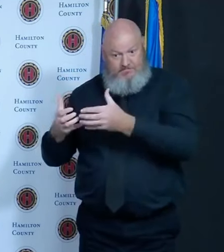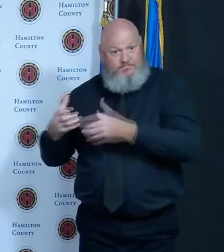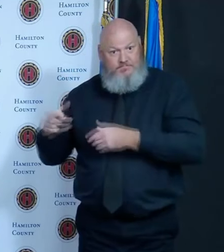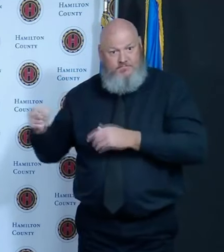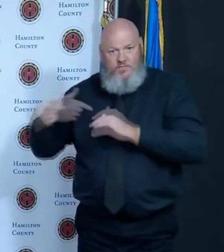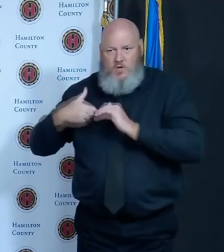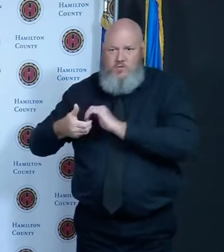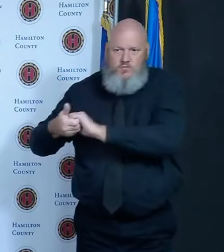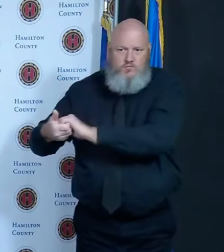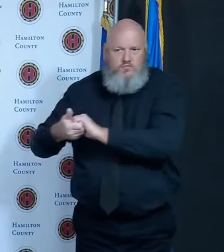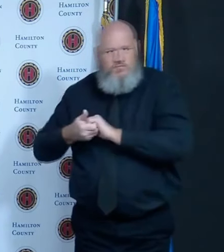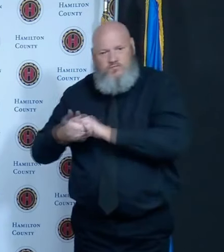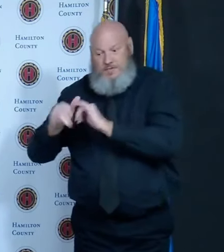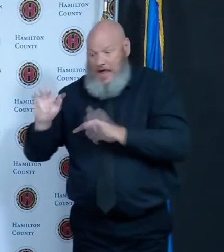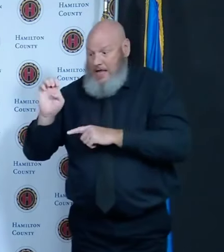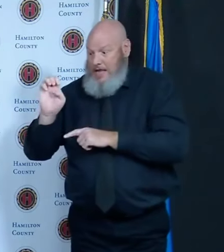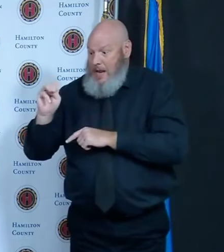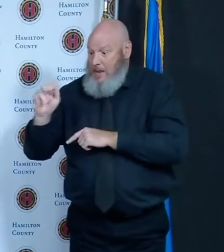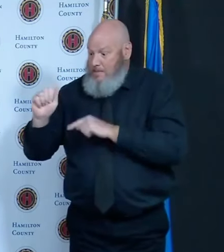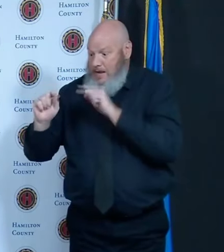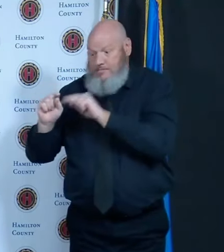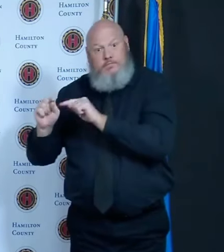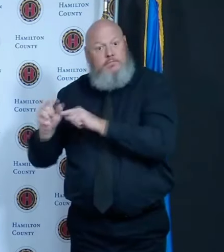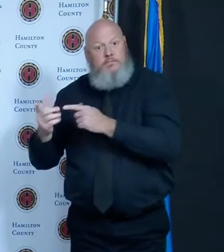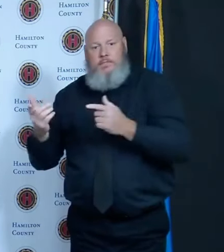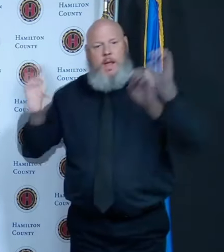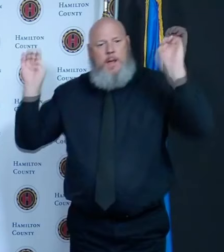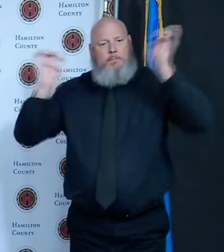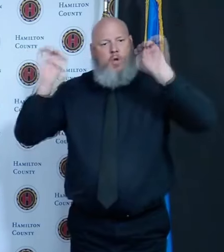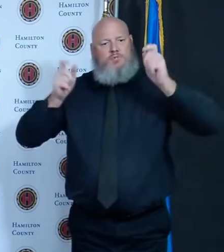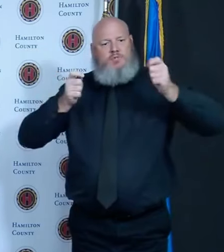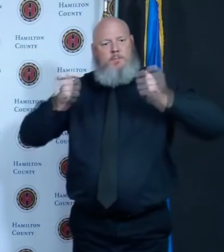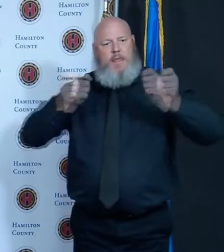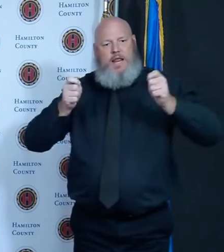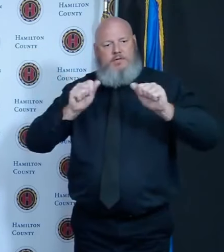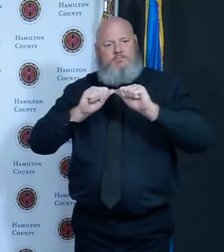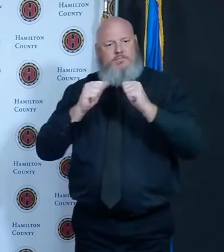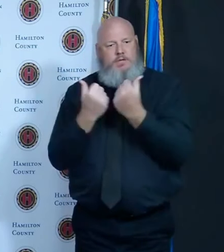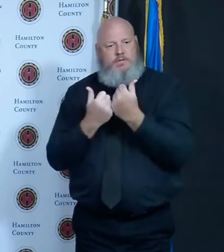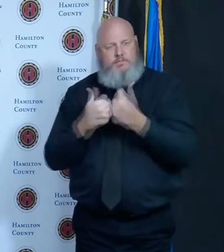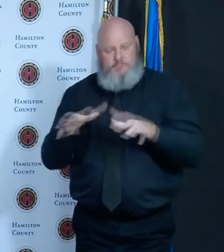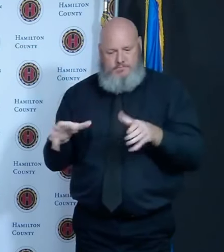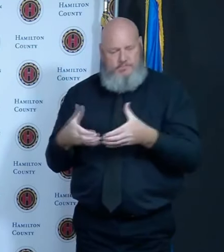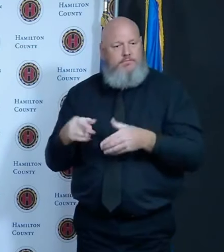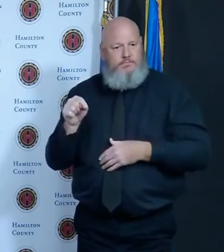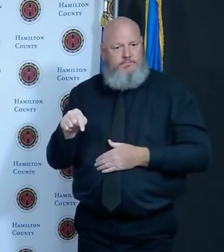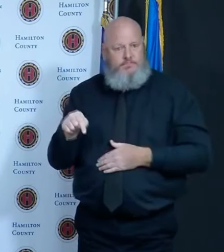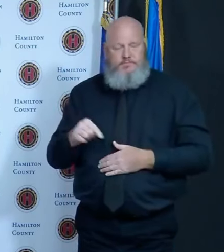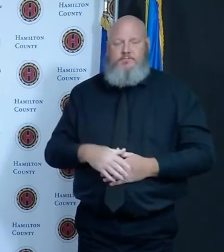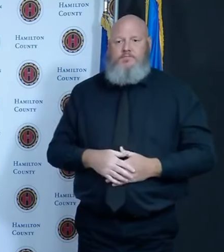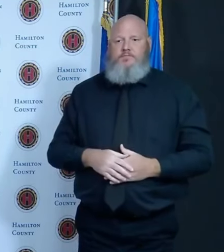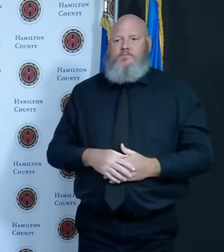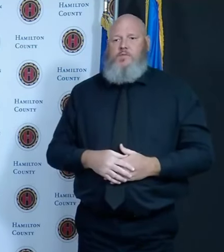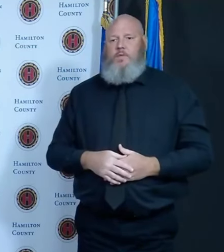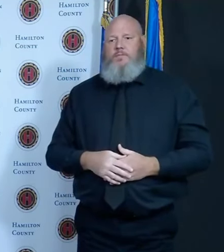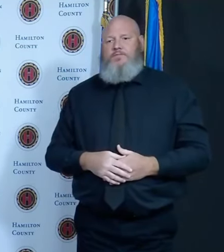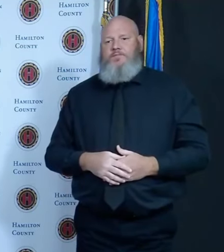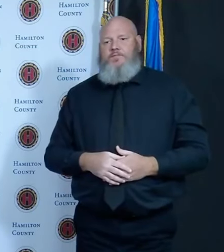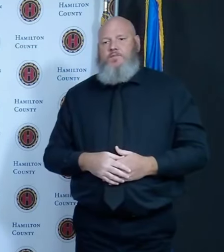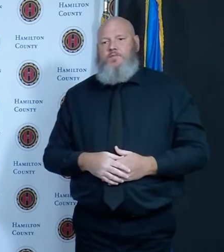while the county has been distributing these products the health collaborative have also been distributing to the same organizations as well as other others in